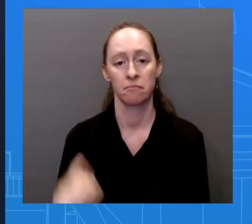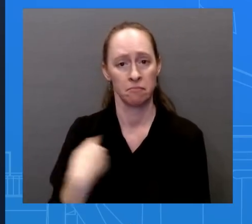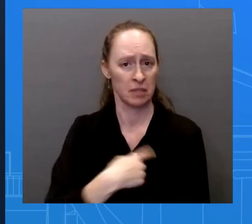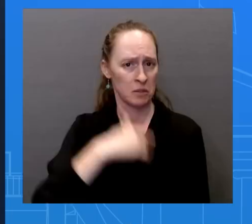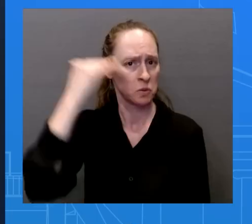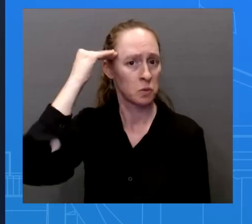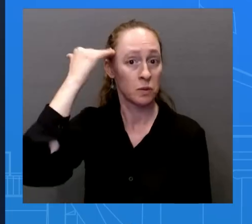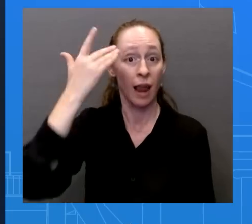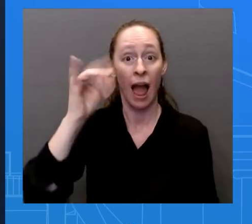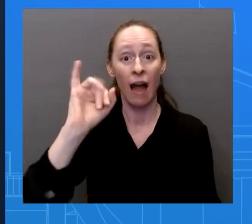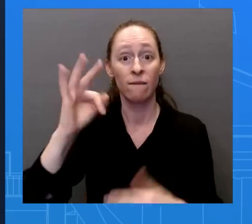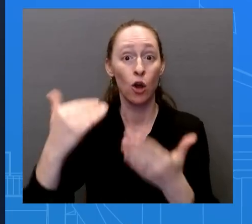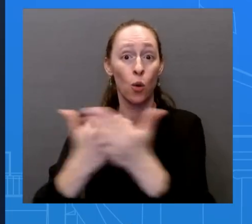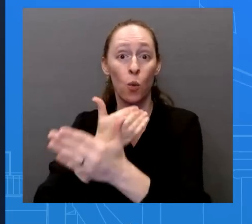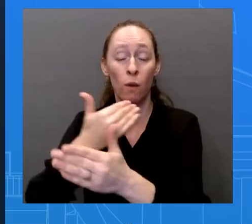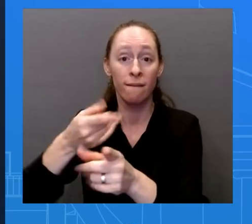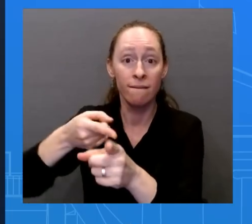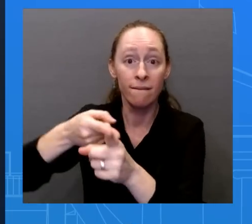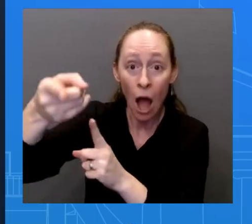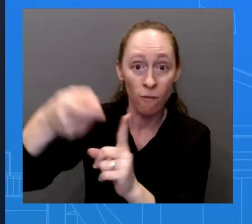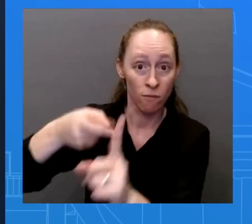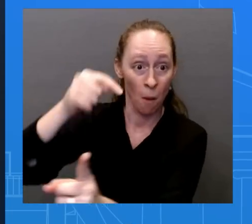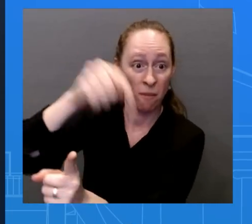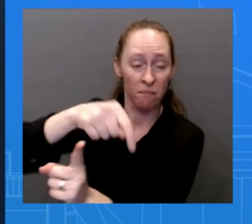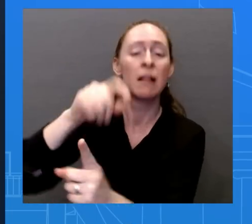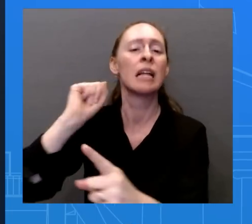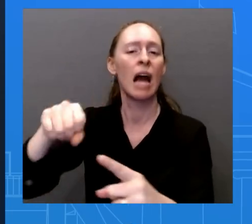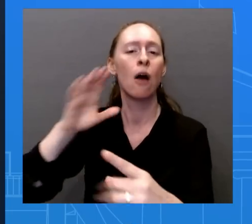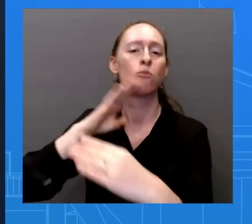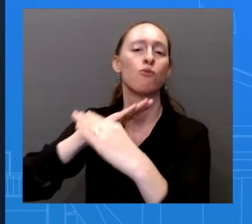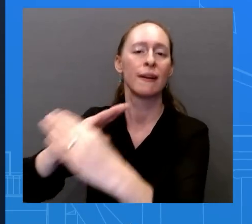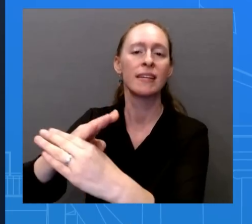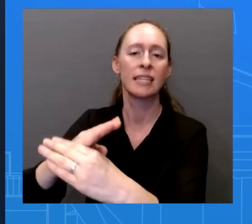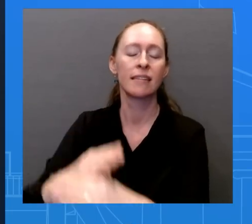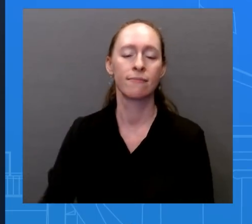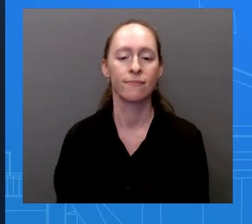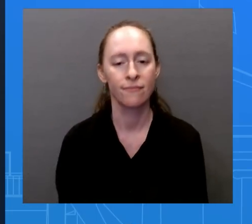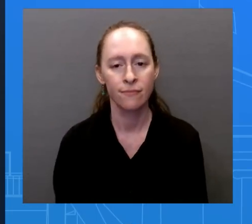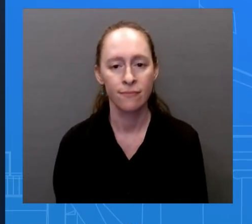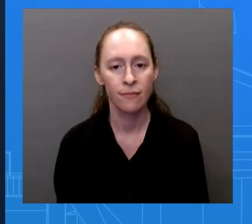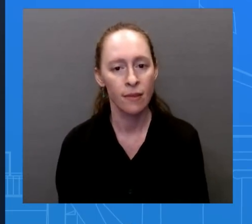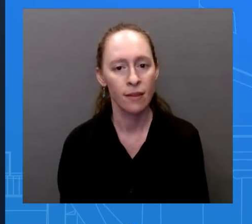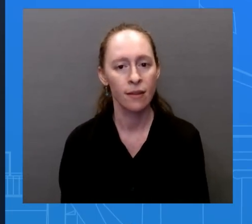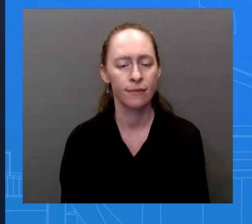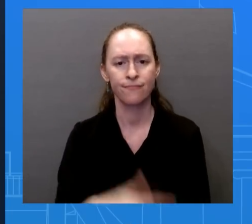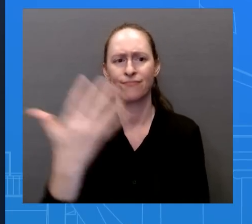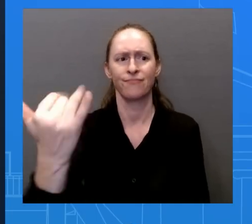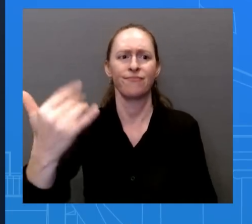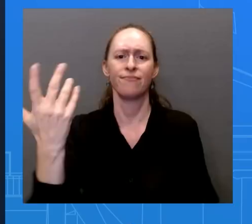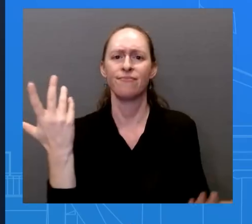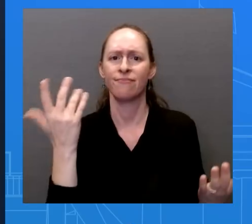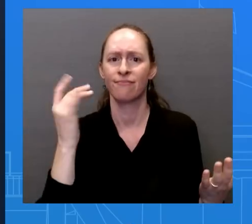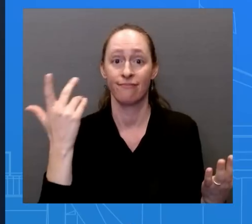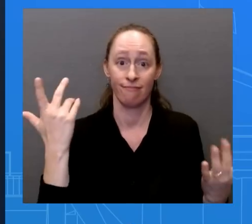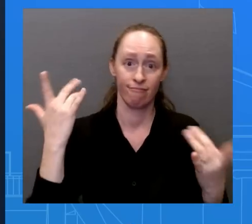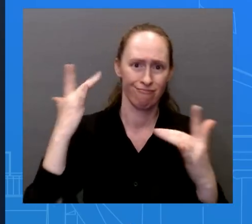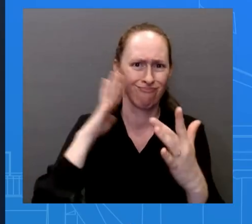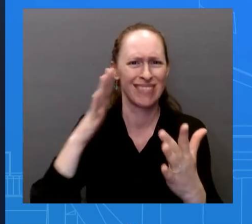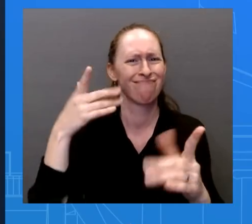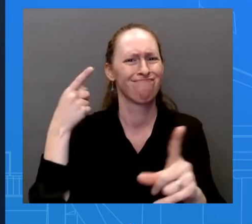You know, and then the curveball that we got last -- last Thanksgiving with Omicron, none of us obviously can predict that with any certainty.